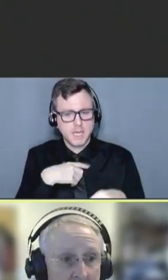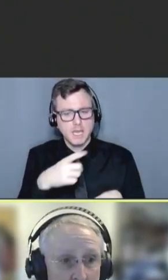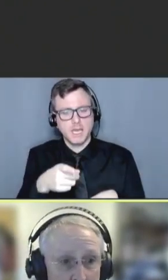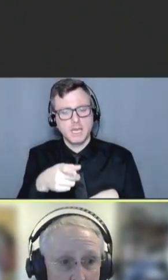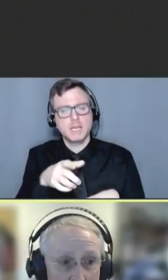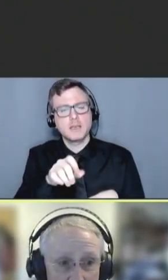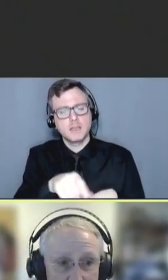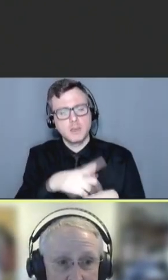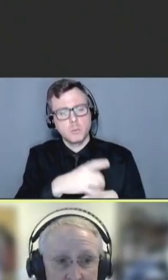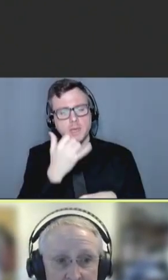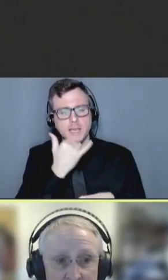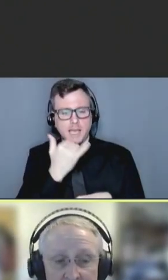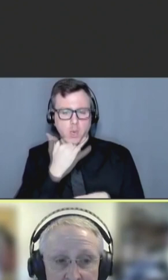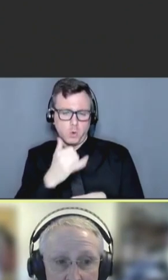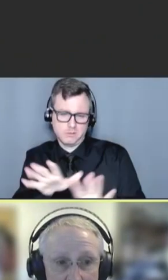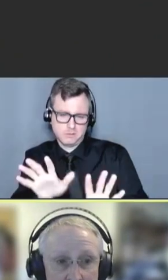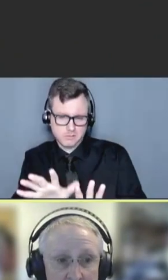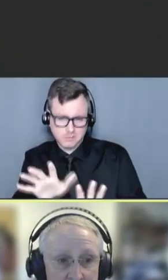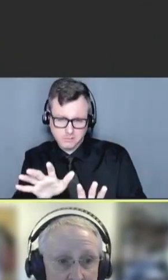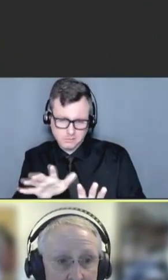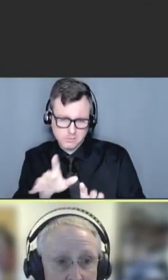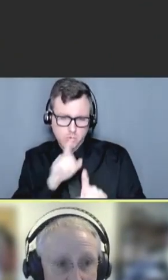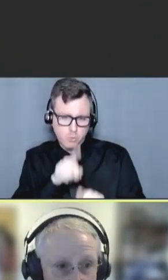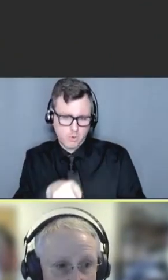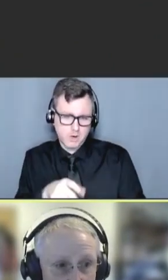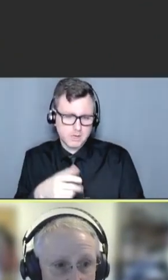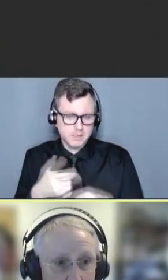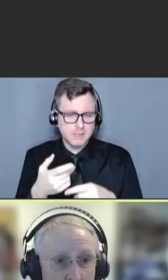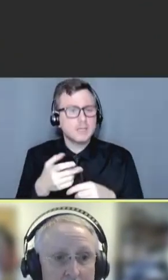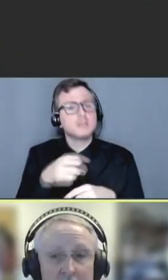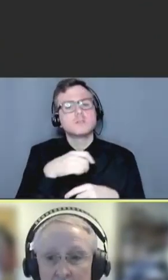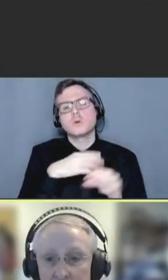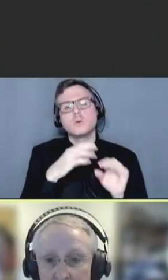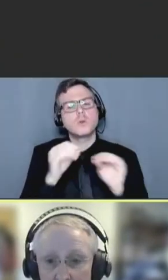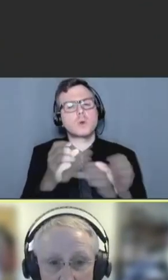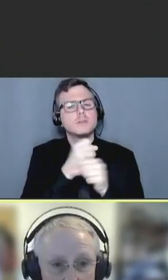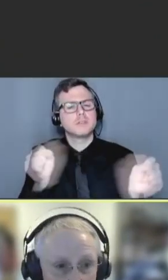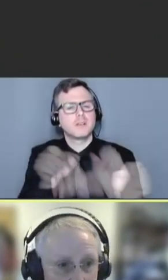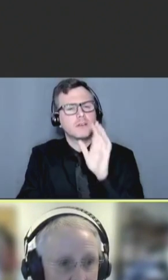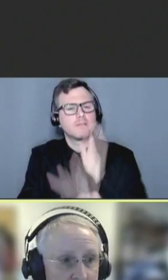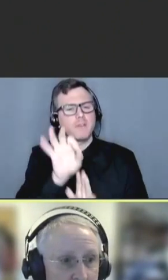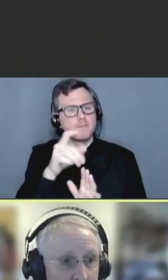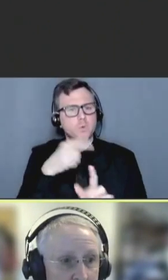There were no unexpected safety findings to that point, and that remains too,